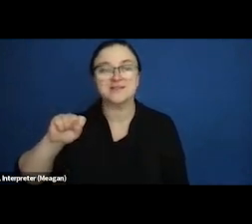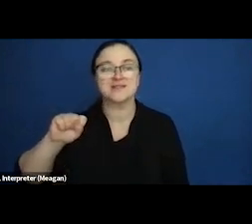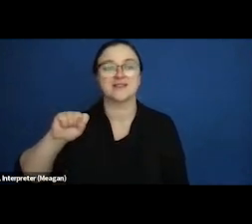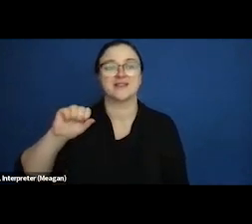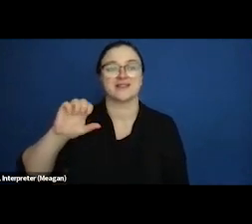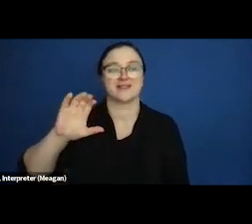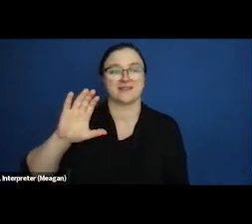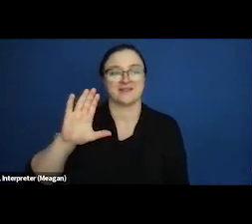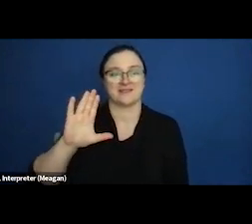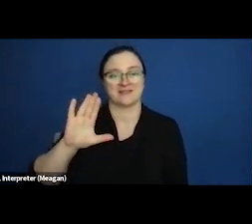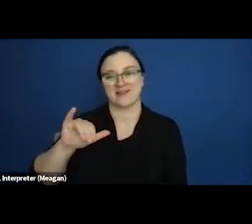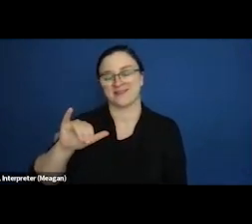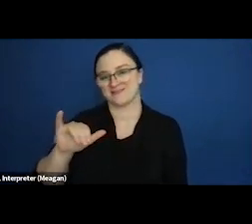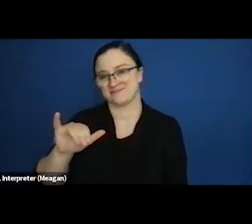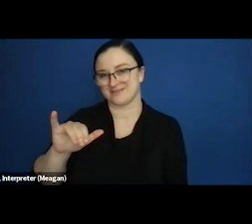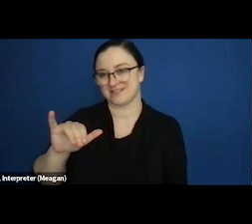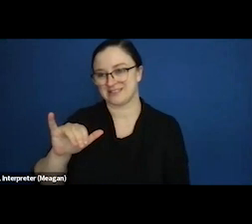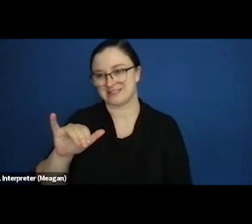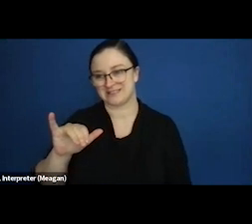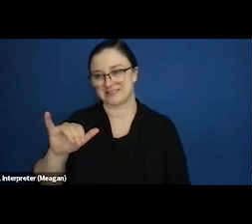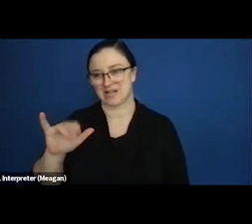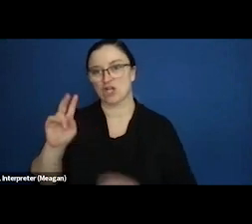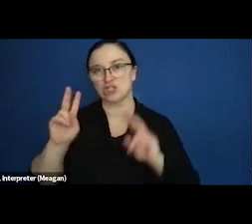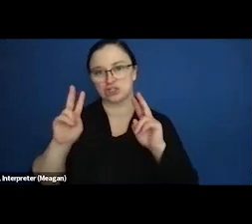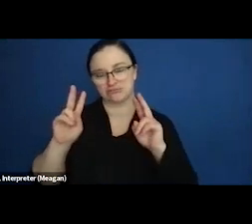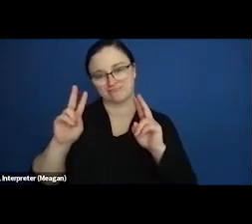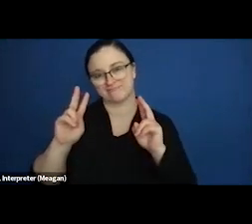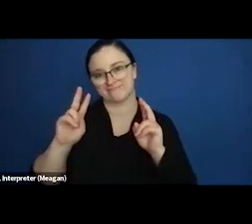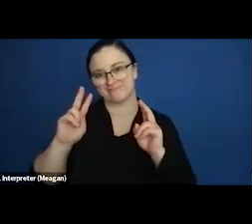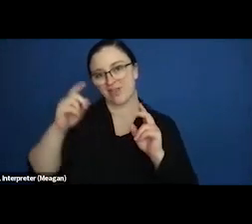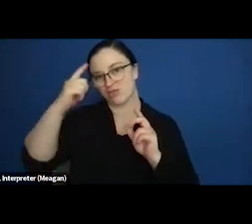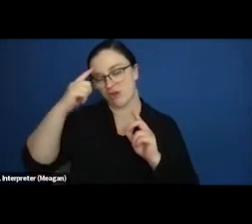that interferes with impartial judgment. And so there are many forms of bias,